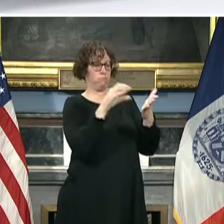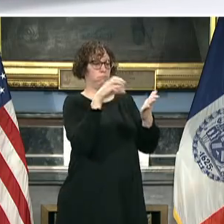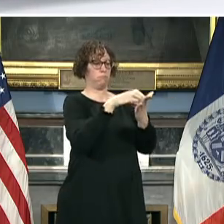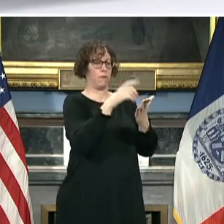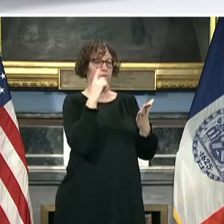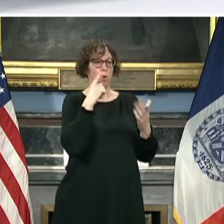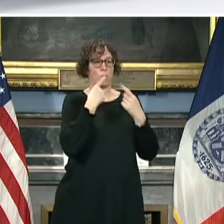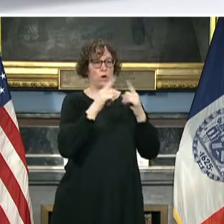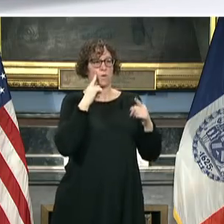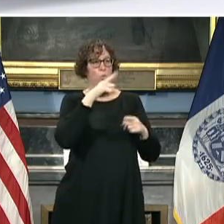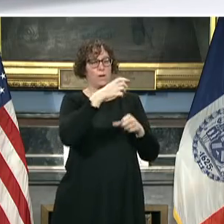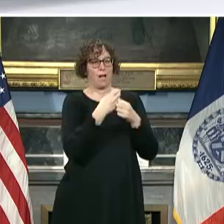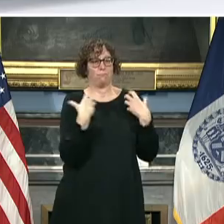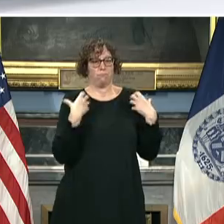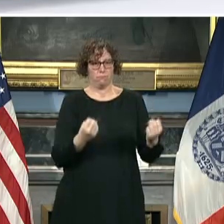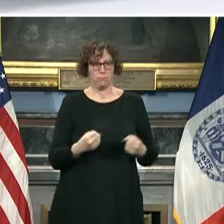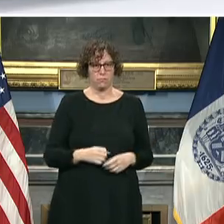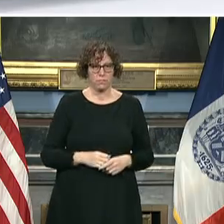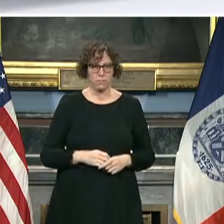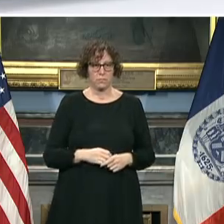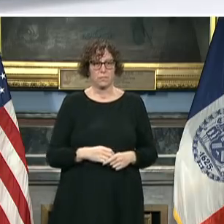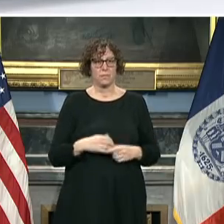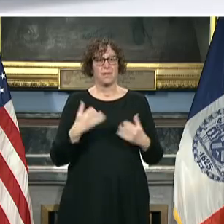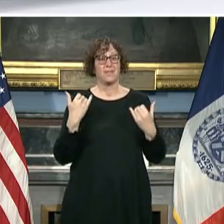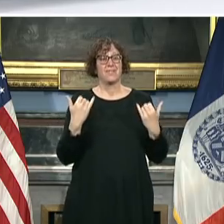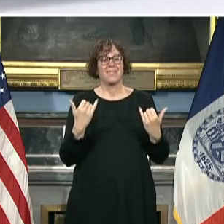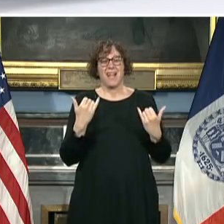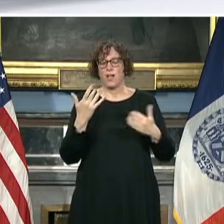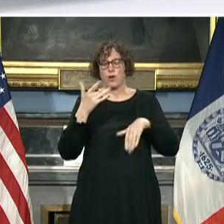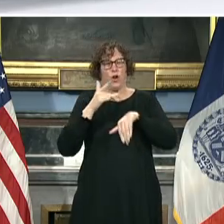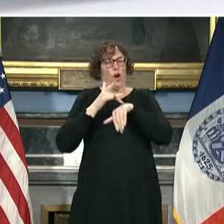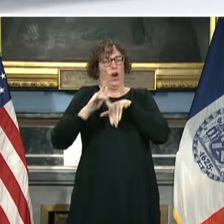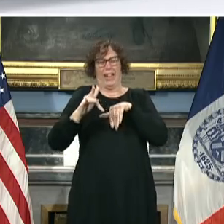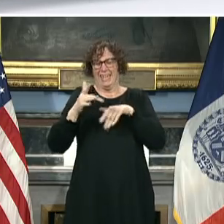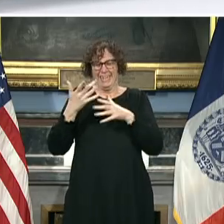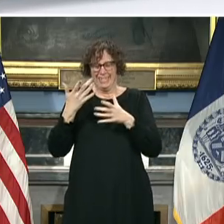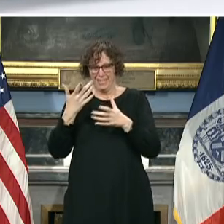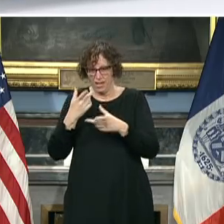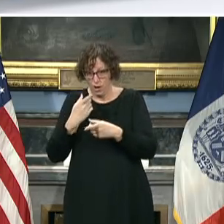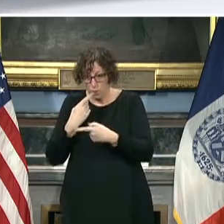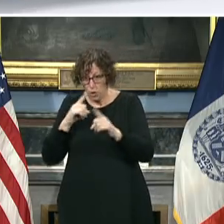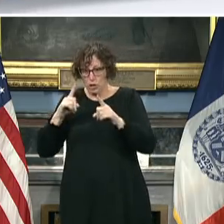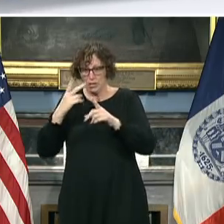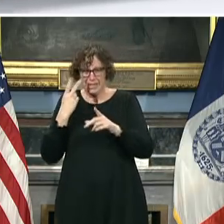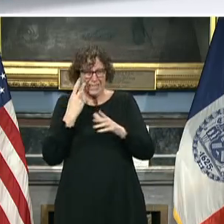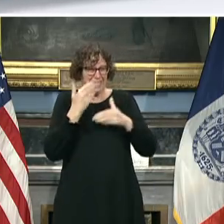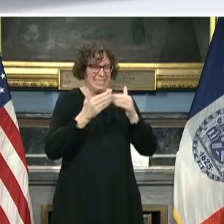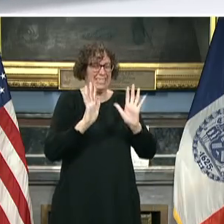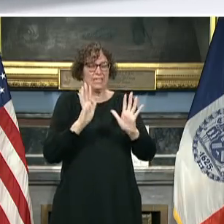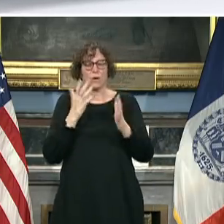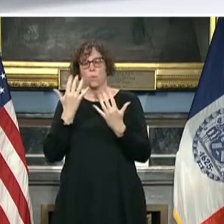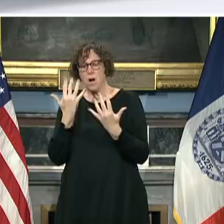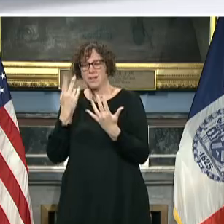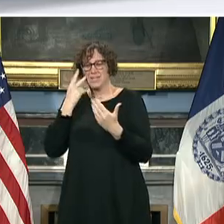THAT WE'RE FOLLOWING SCIENCE. I THINK IT'S